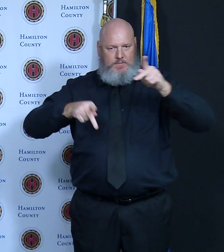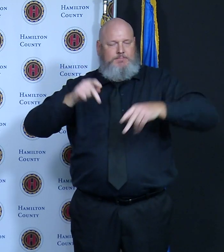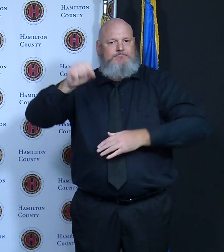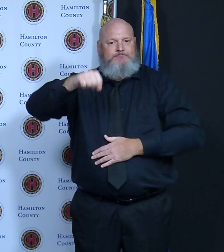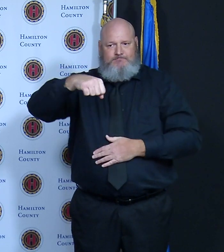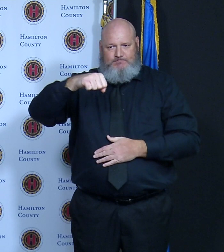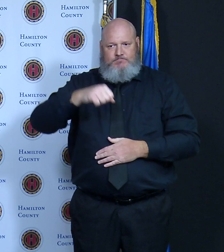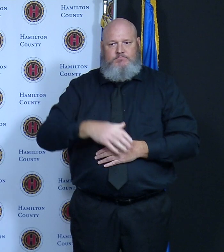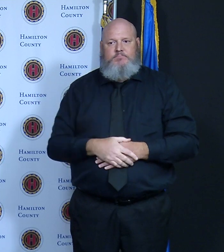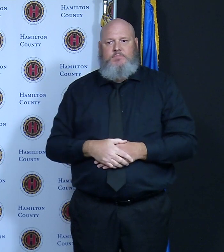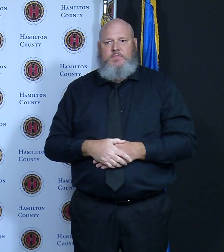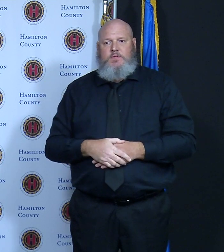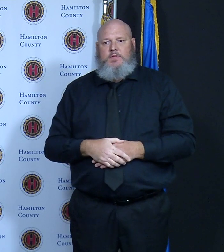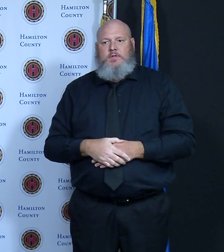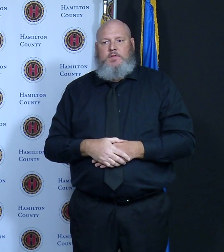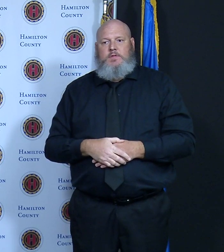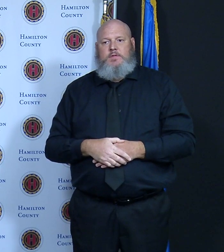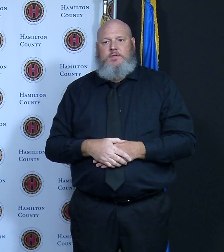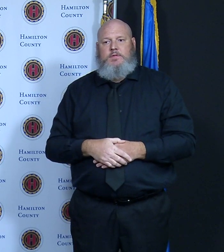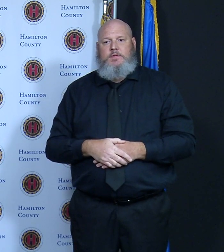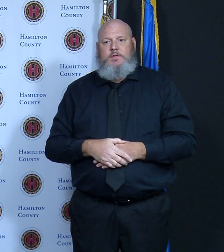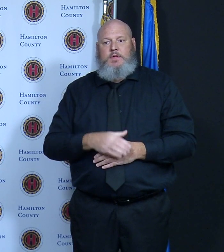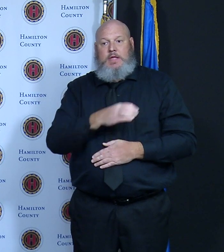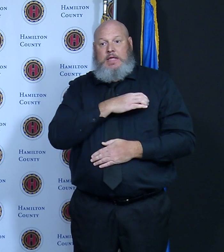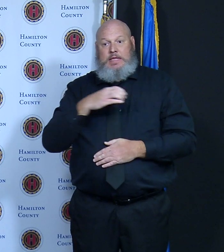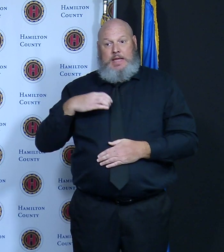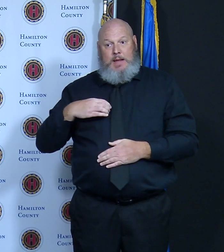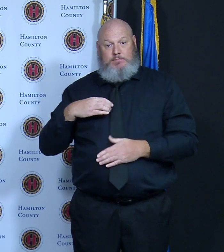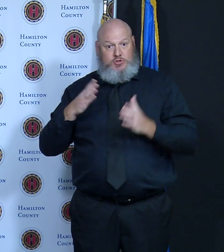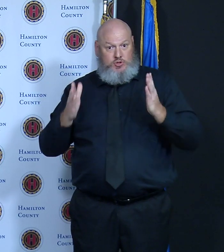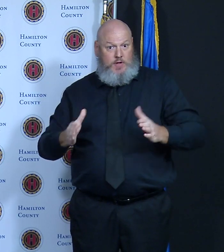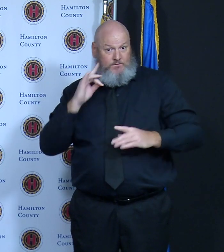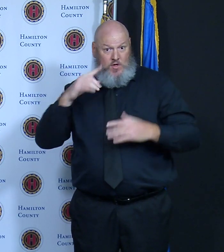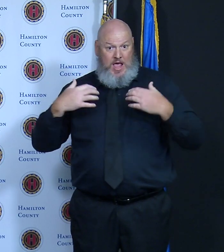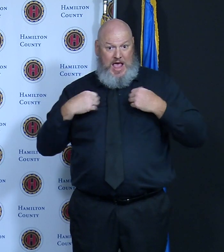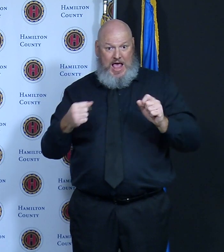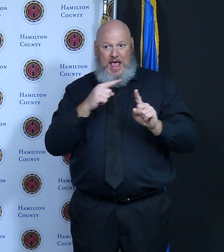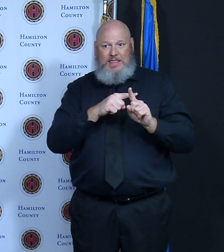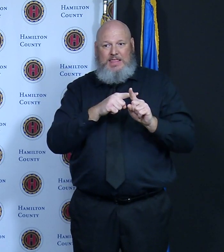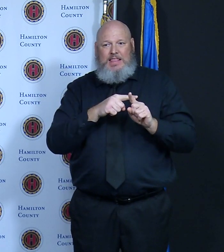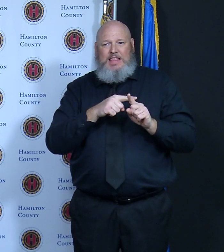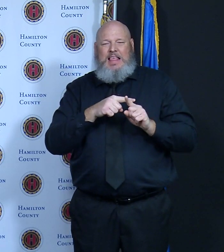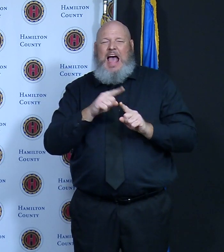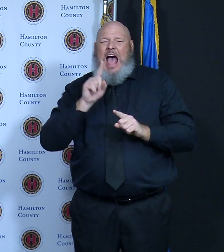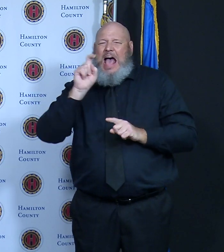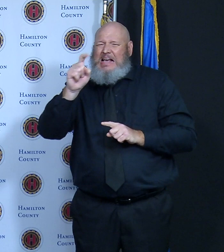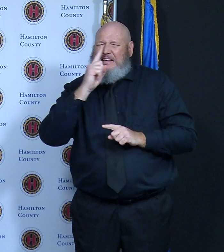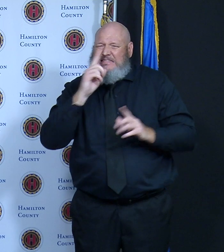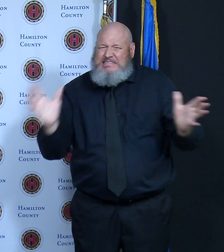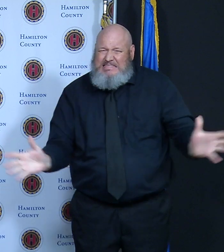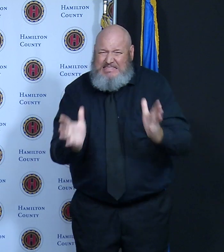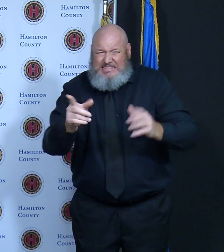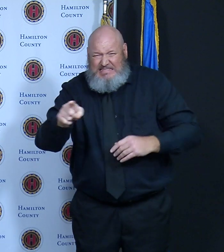people stay home if you can and if you can't practice social distancing so that